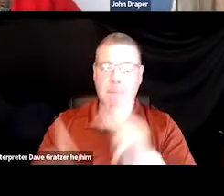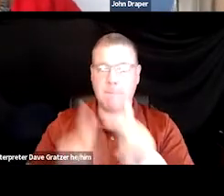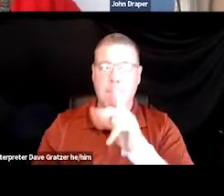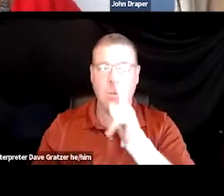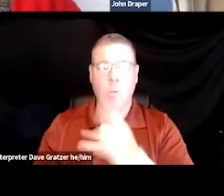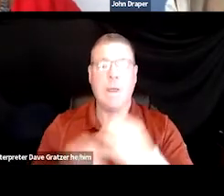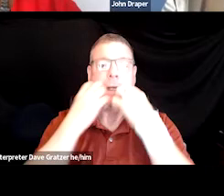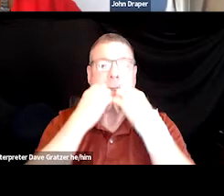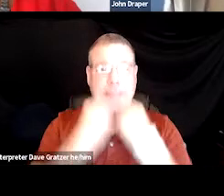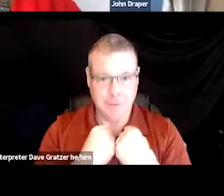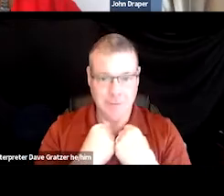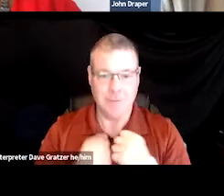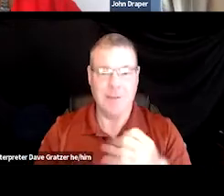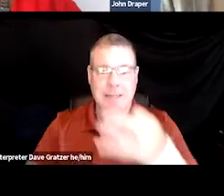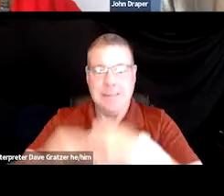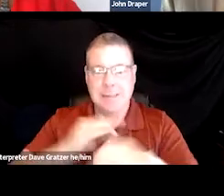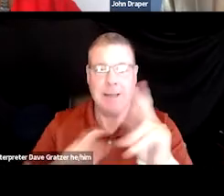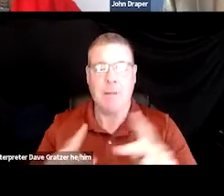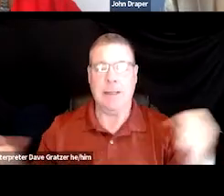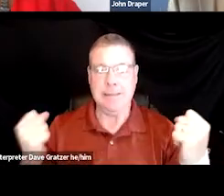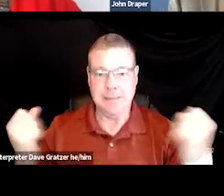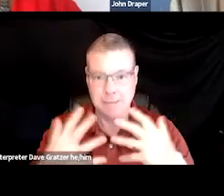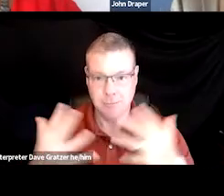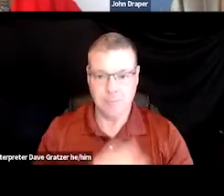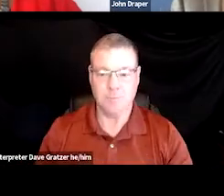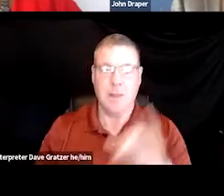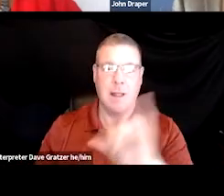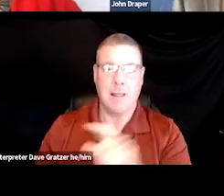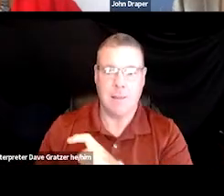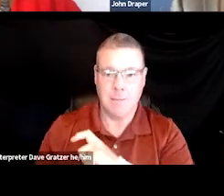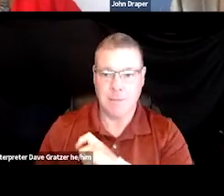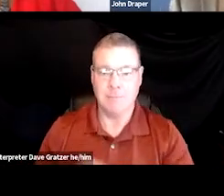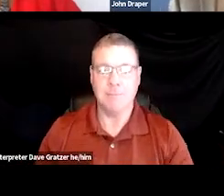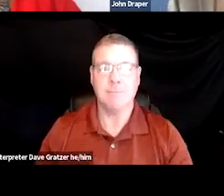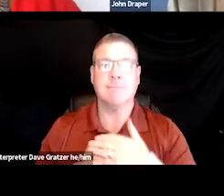as opposed to people who are scaring like police officers." Go to the next slide, please.